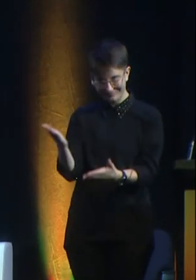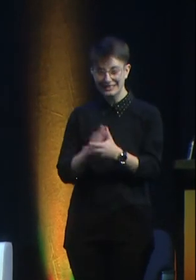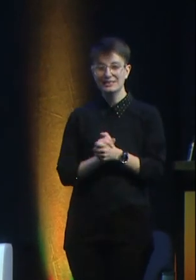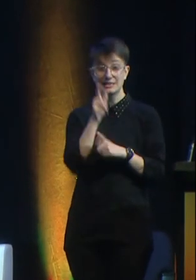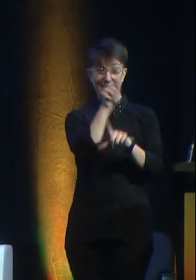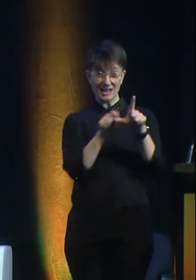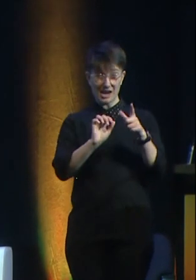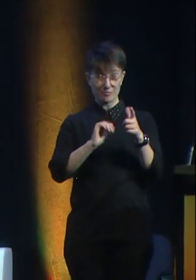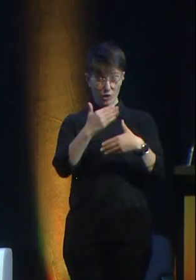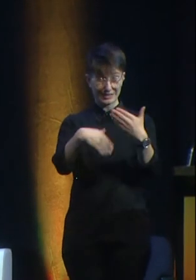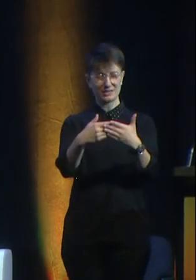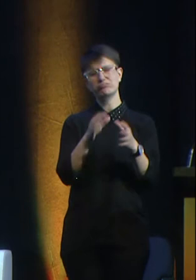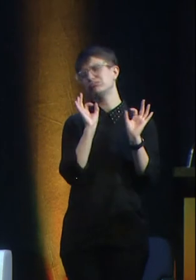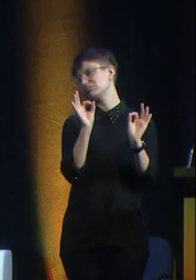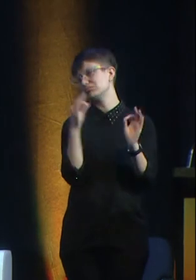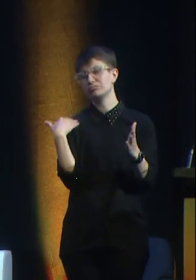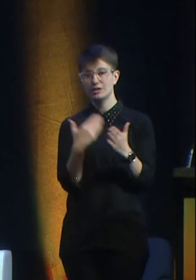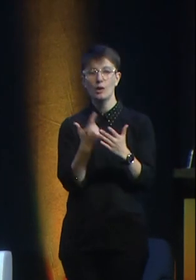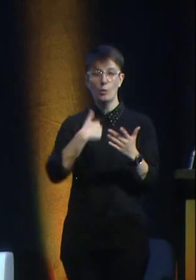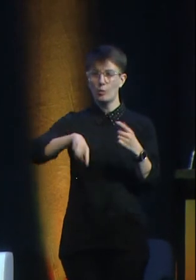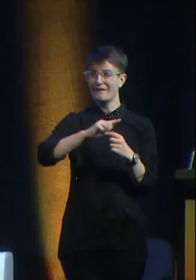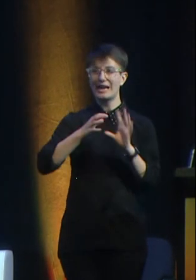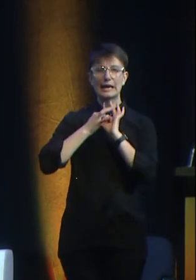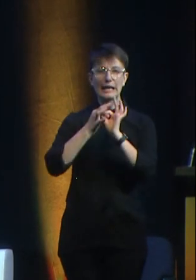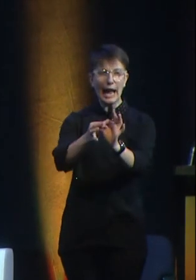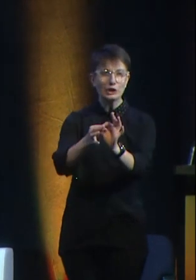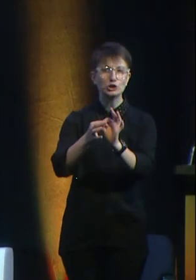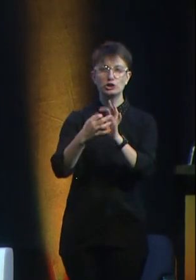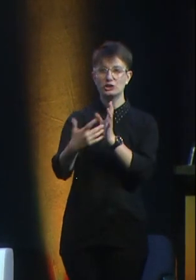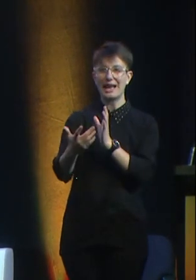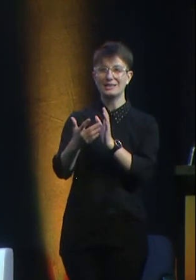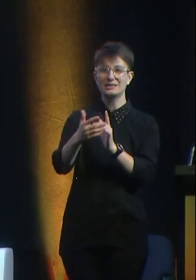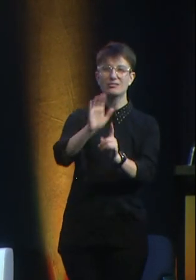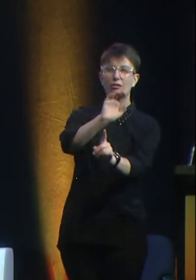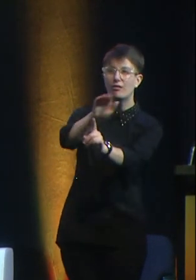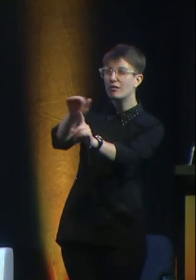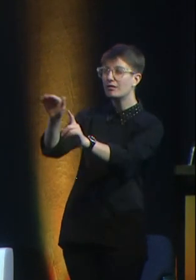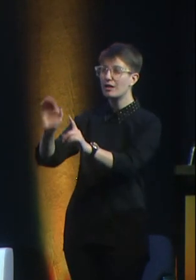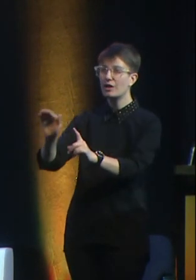we've you know engaged and tapped into the resources of around a thousand people, and